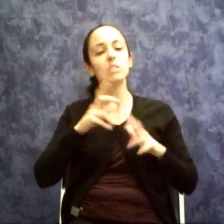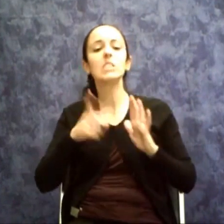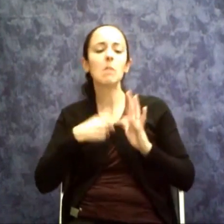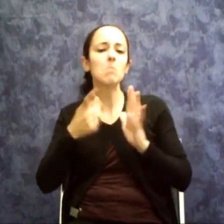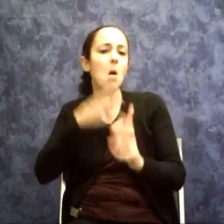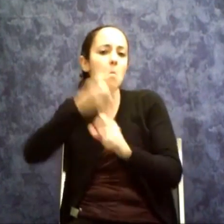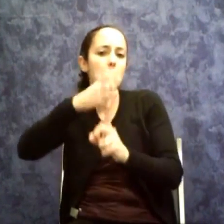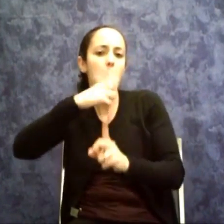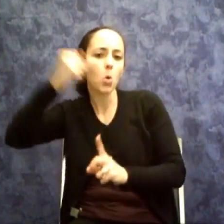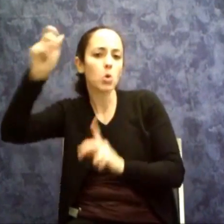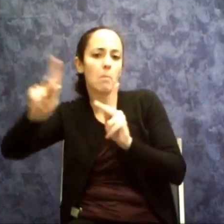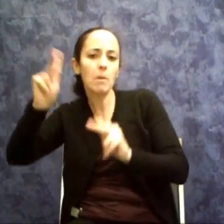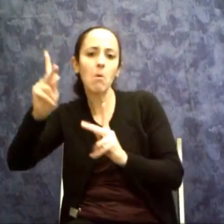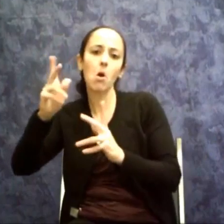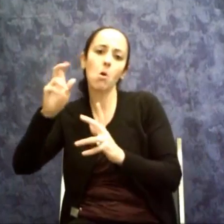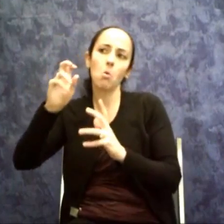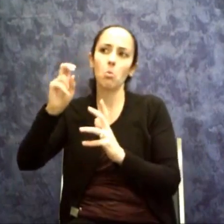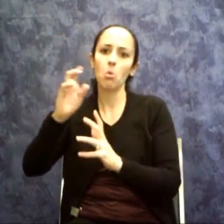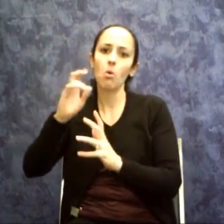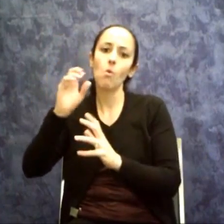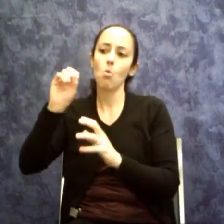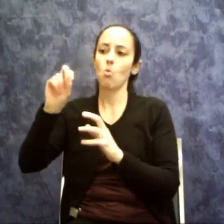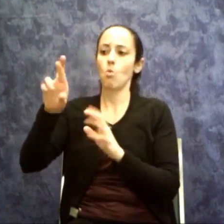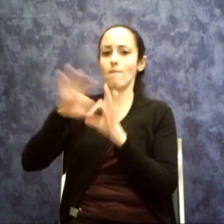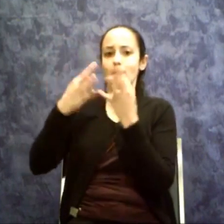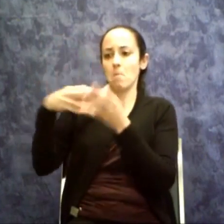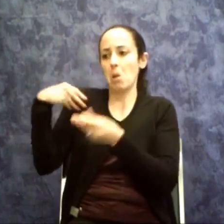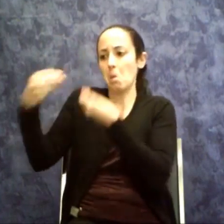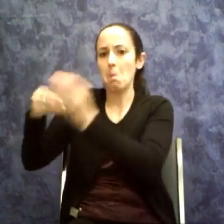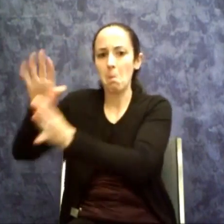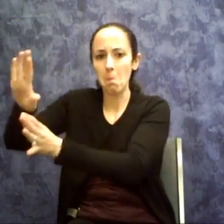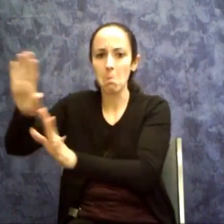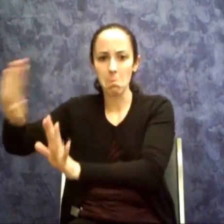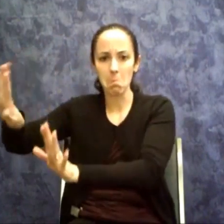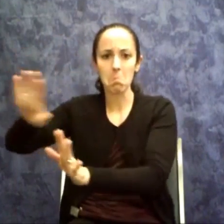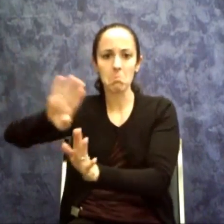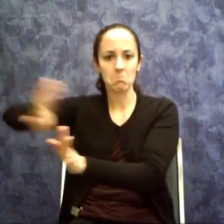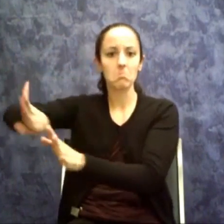Type II diabetes can also affect older people and those with a family history of diabetes, but